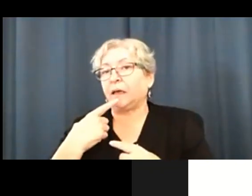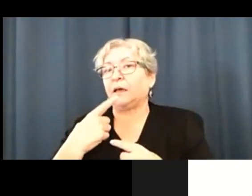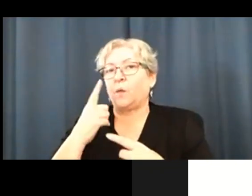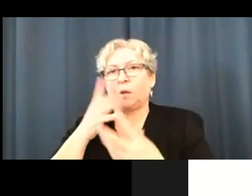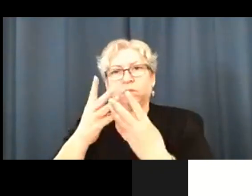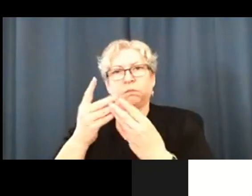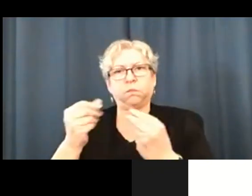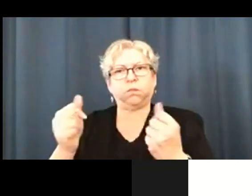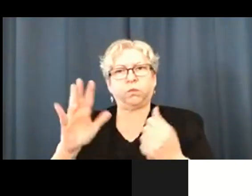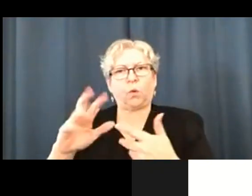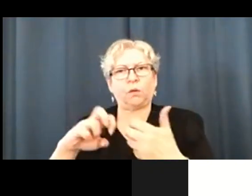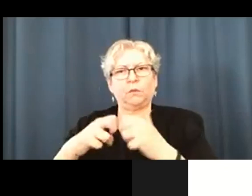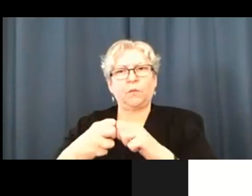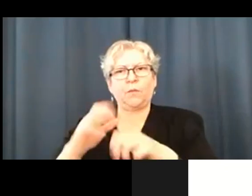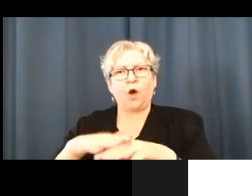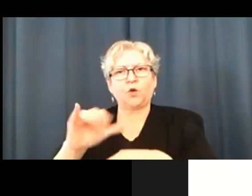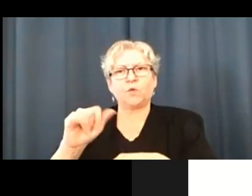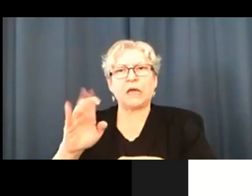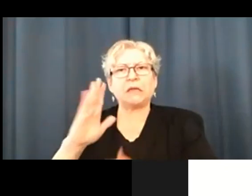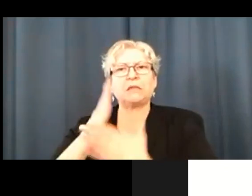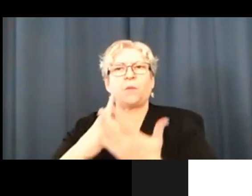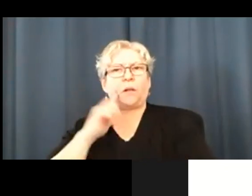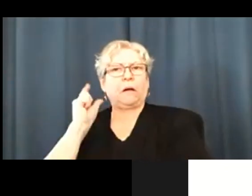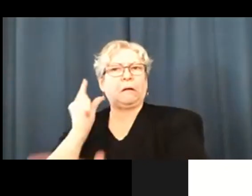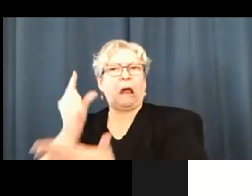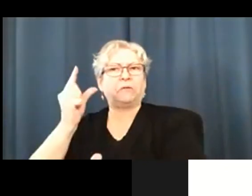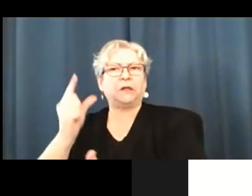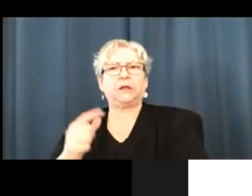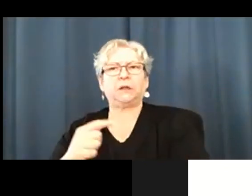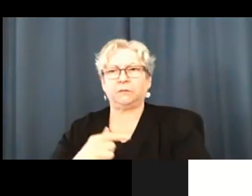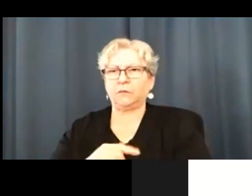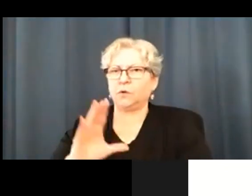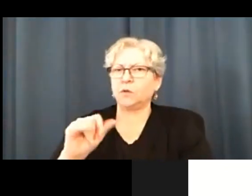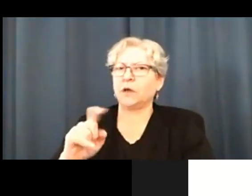And some of them go so far as to guarantee that your site is 100% accessible.